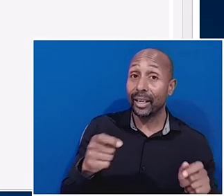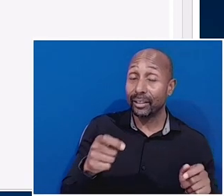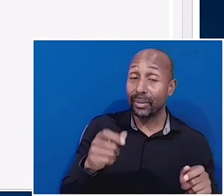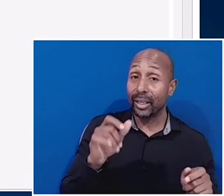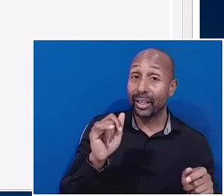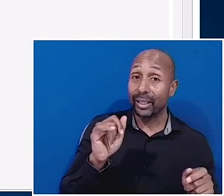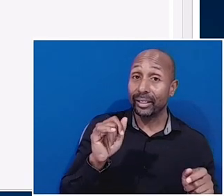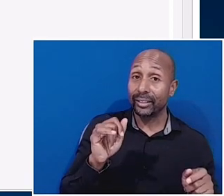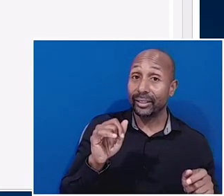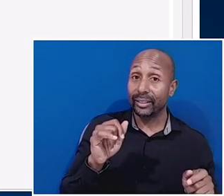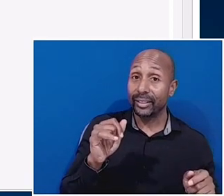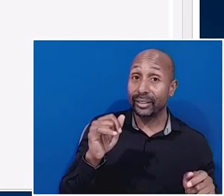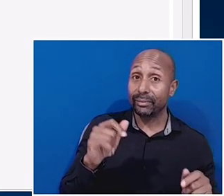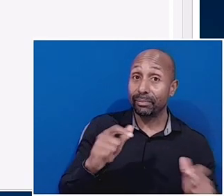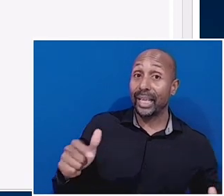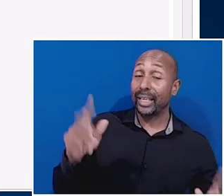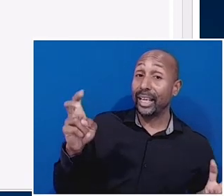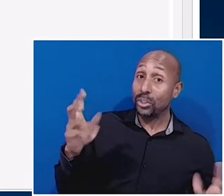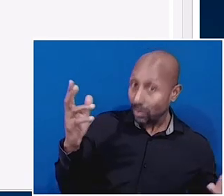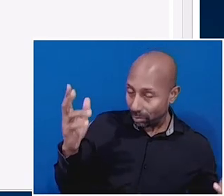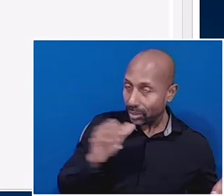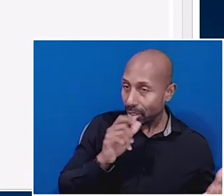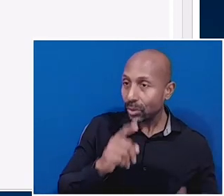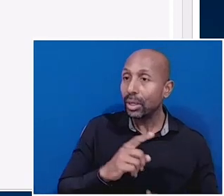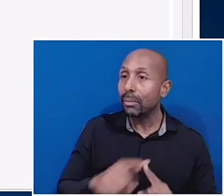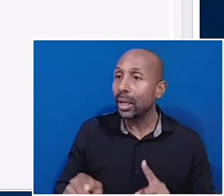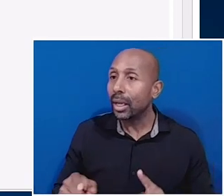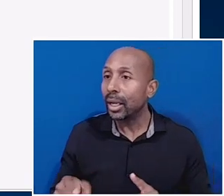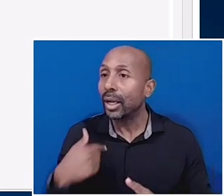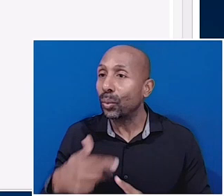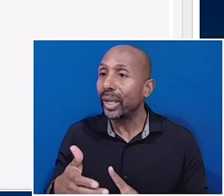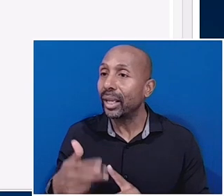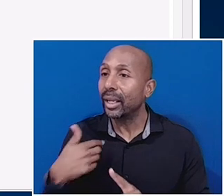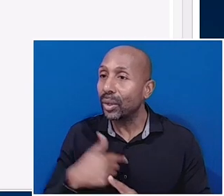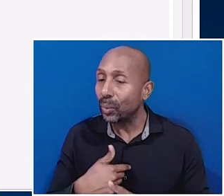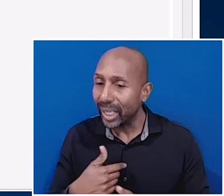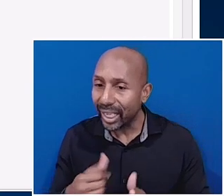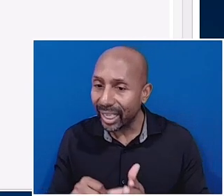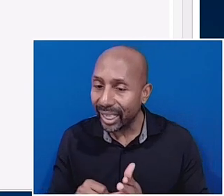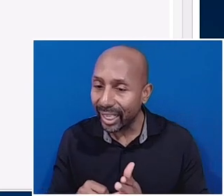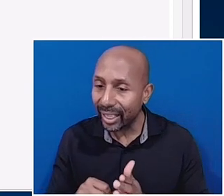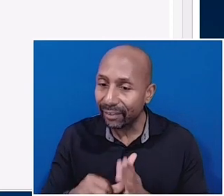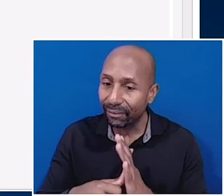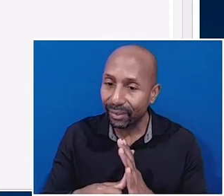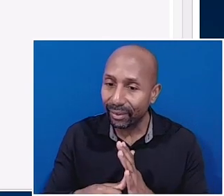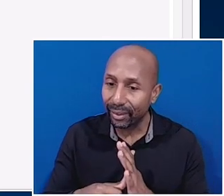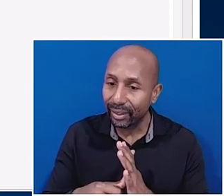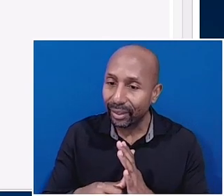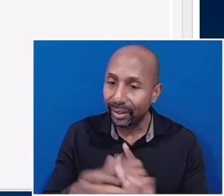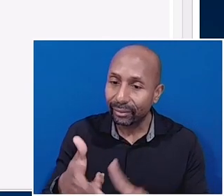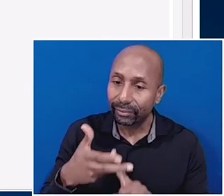we flag NCLEX pass rates in this language, it would be nice to also add some